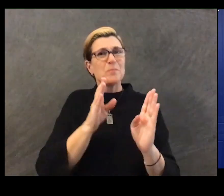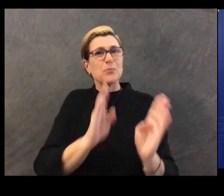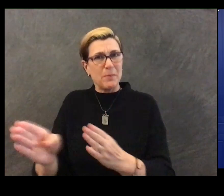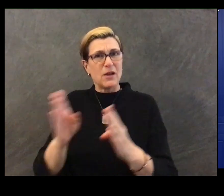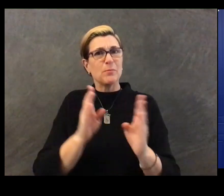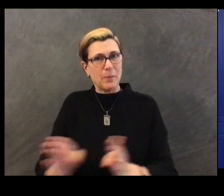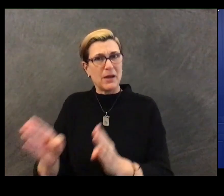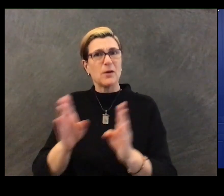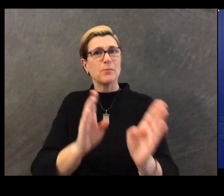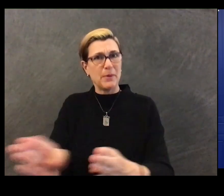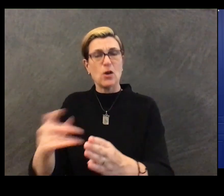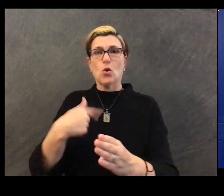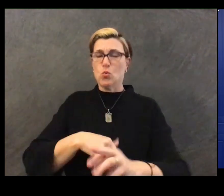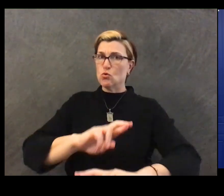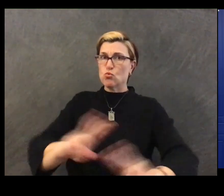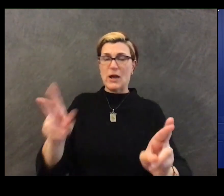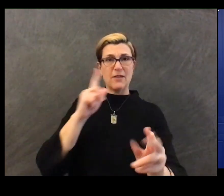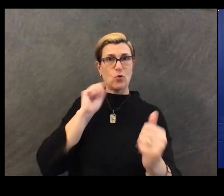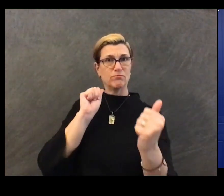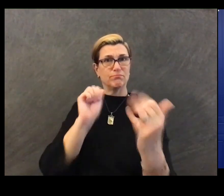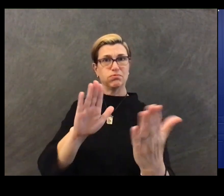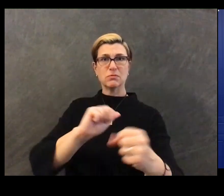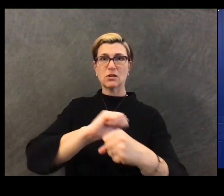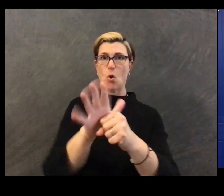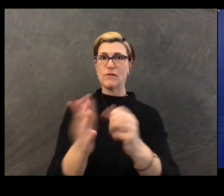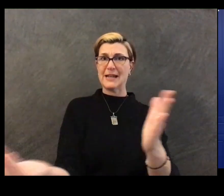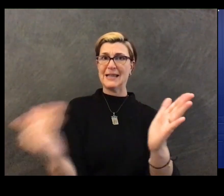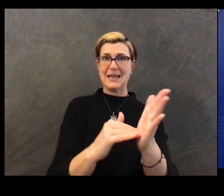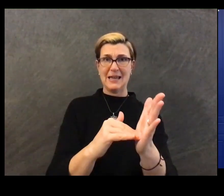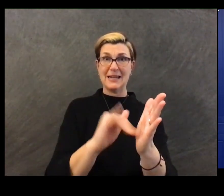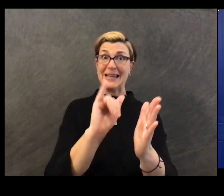place I think what dr. Redfield clearly was asking for just like we asked for